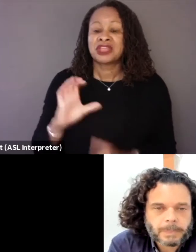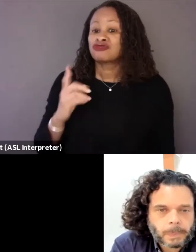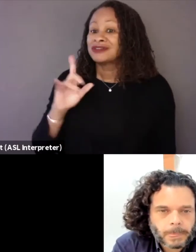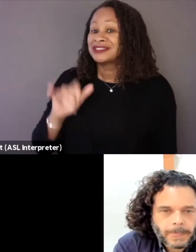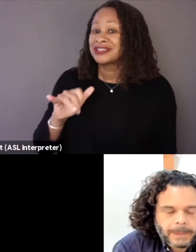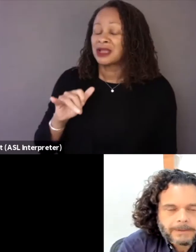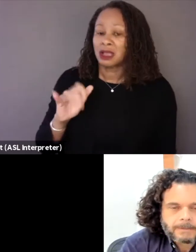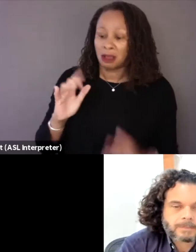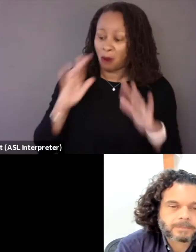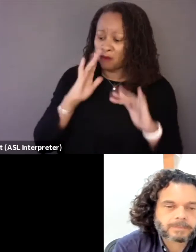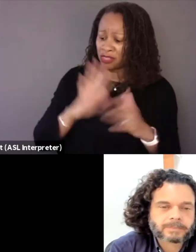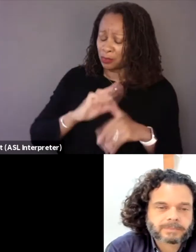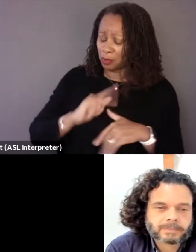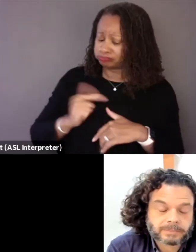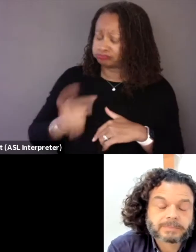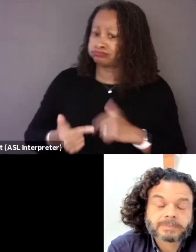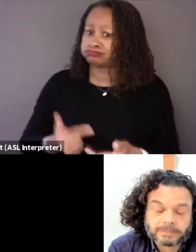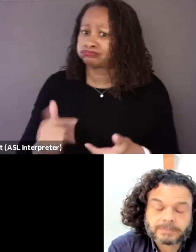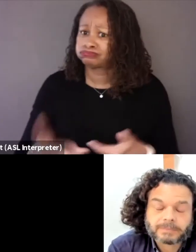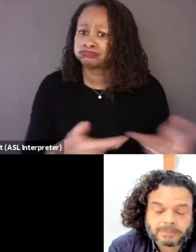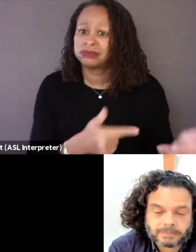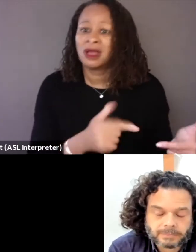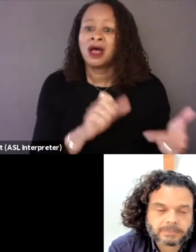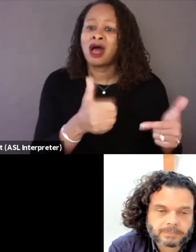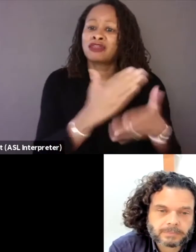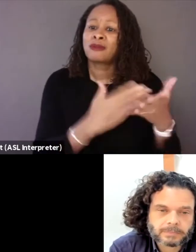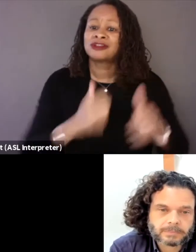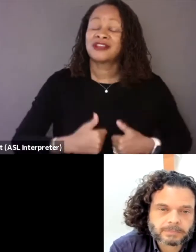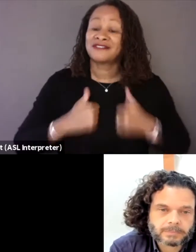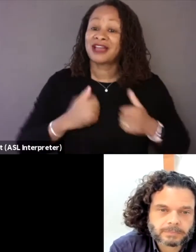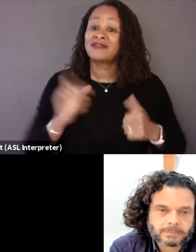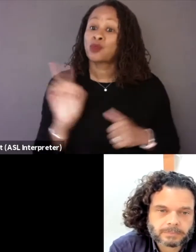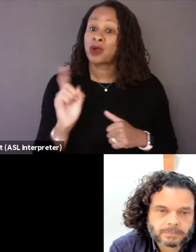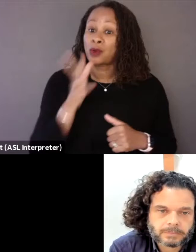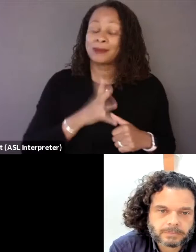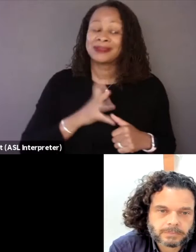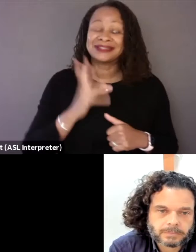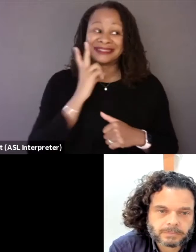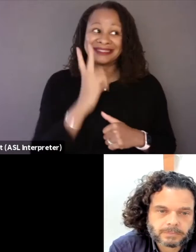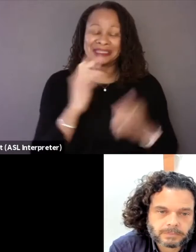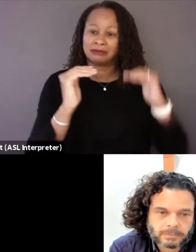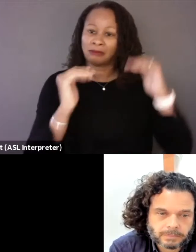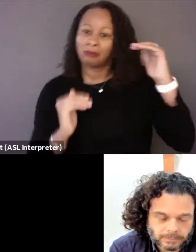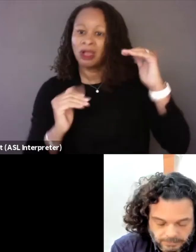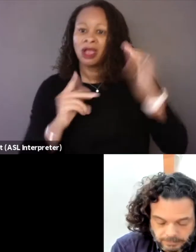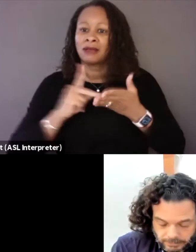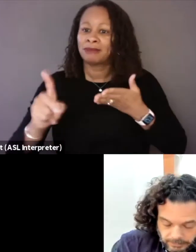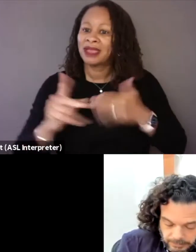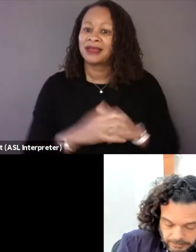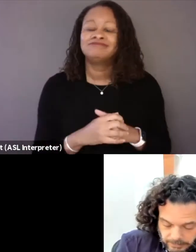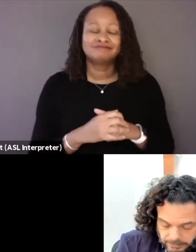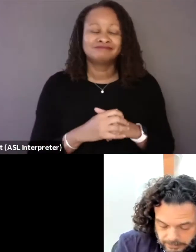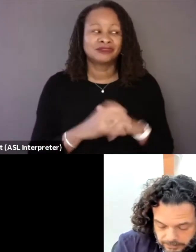into every other kind of walk of life where women are not getting paid the equal to men who do the same job.